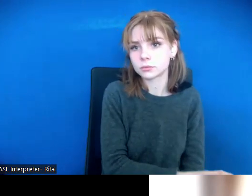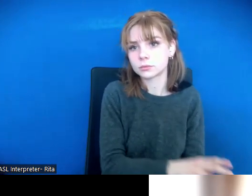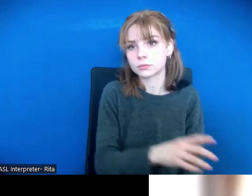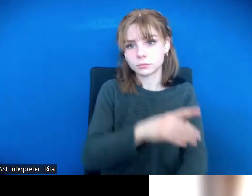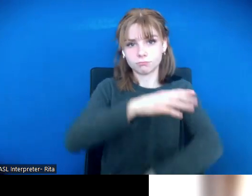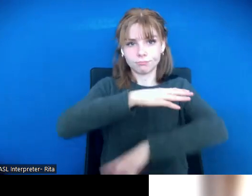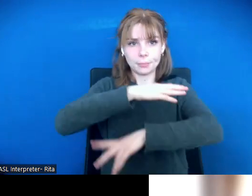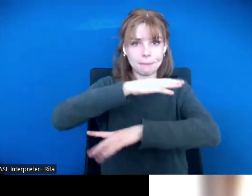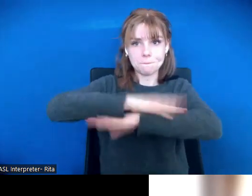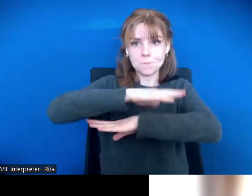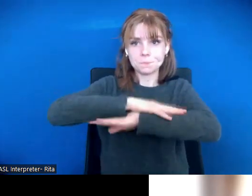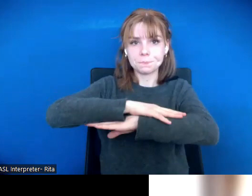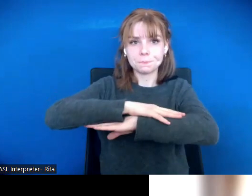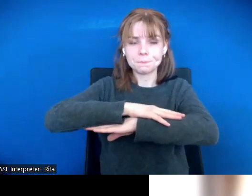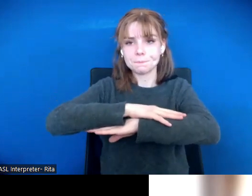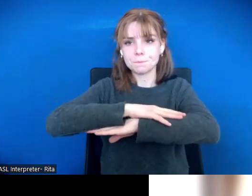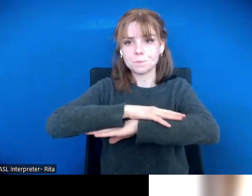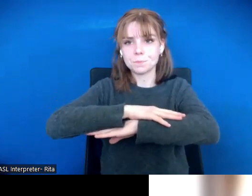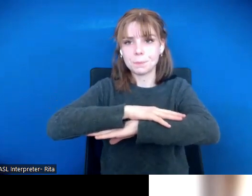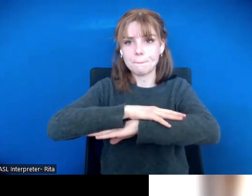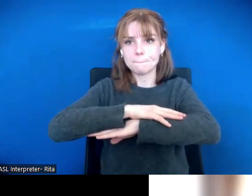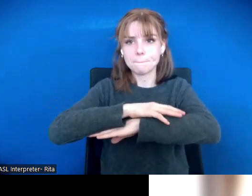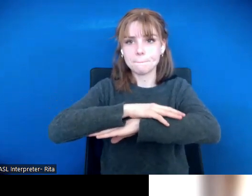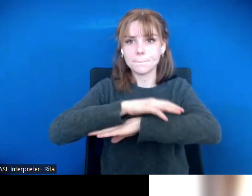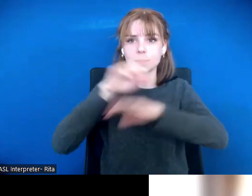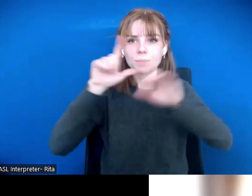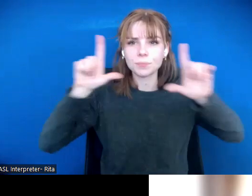Behind me back here, I'm going to see if I could move my screen forward a little bit.